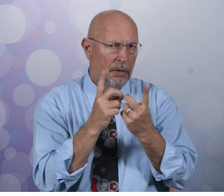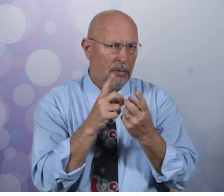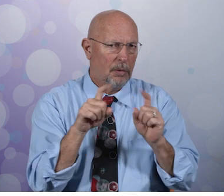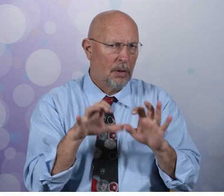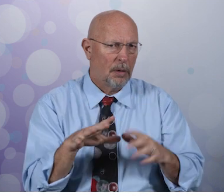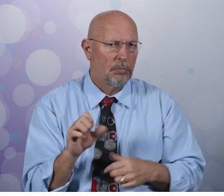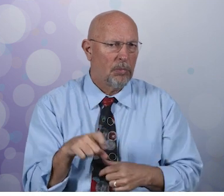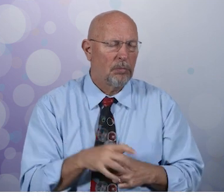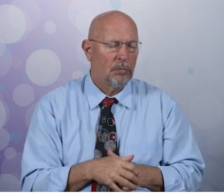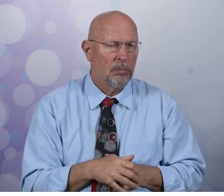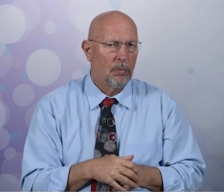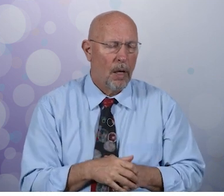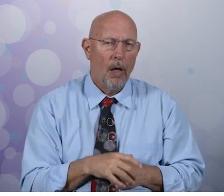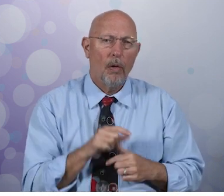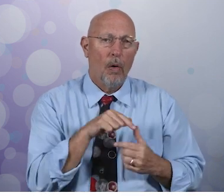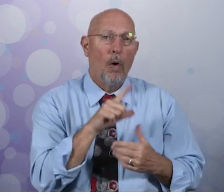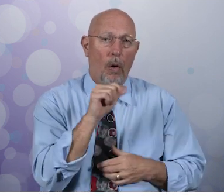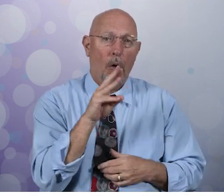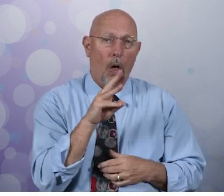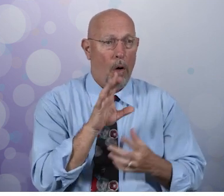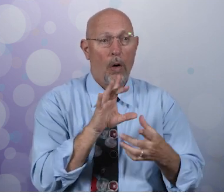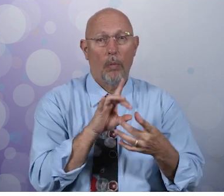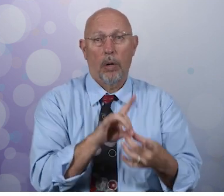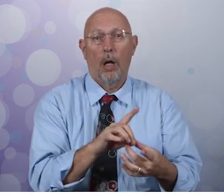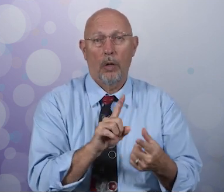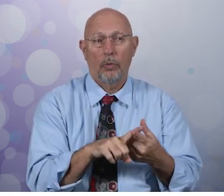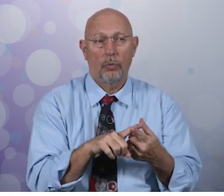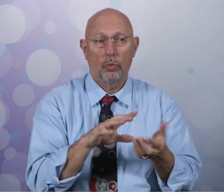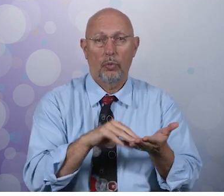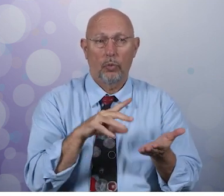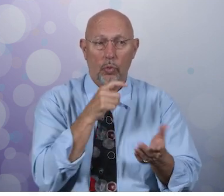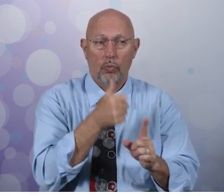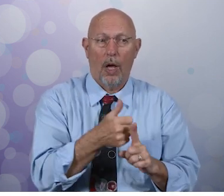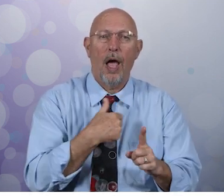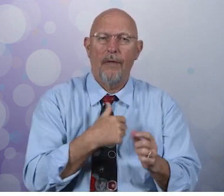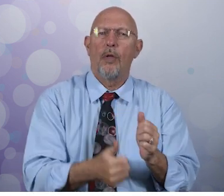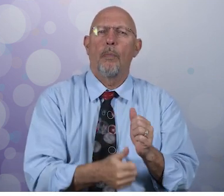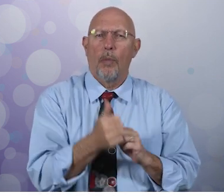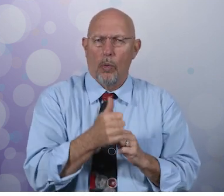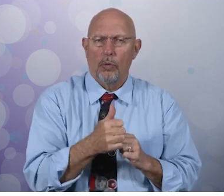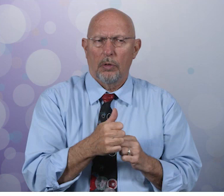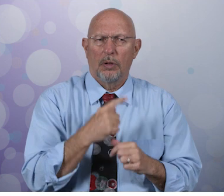These laws do apply to students with the most significant cognitive disabilities.